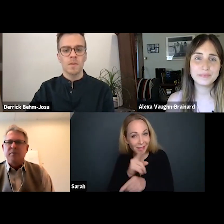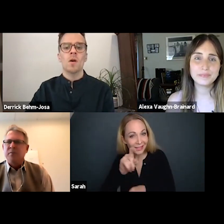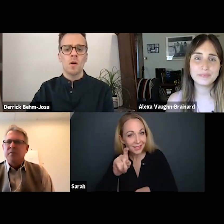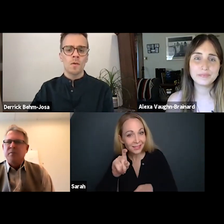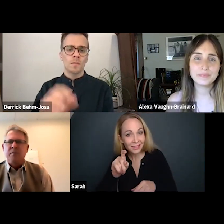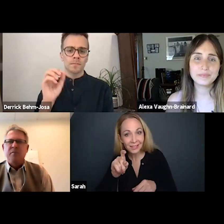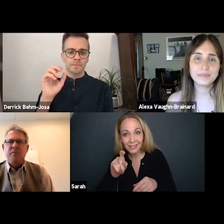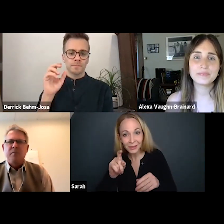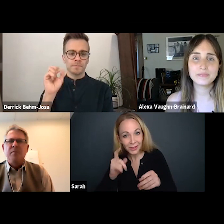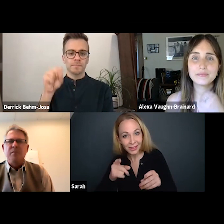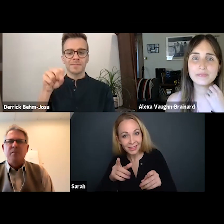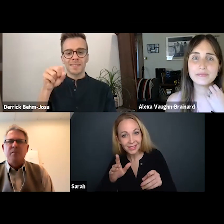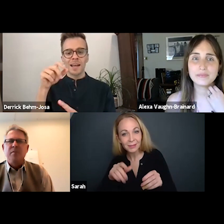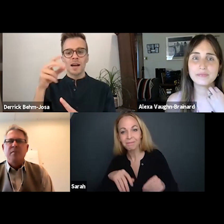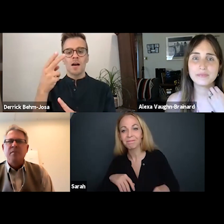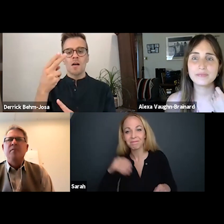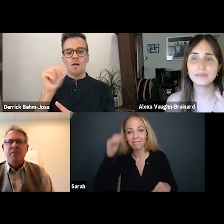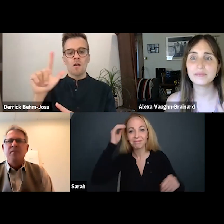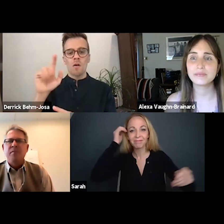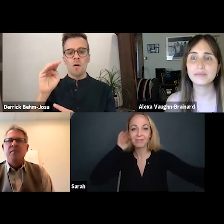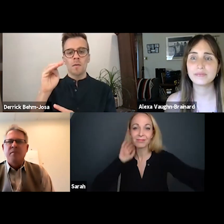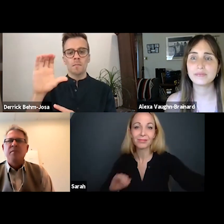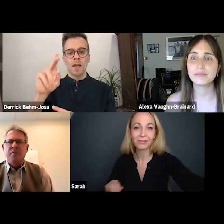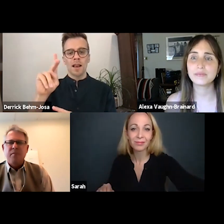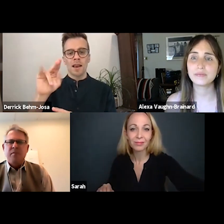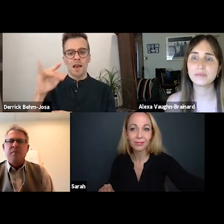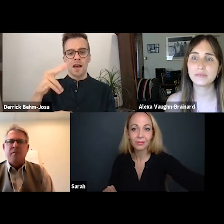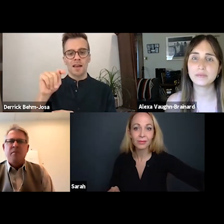Oh, yes, yes, that’s correct.